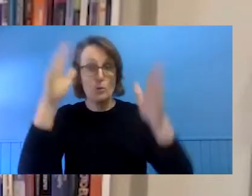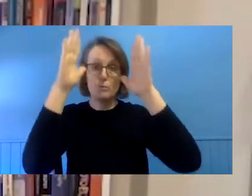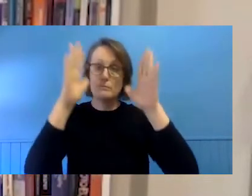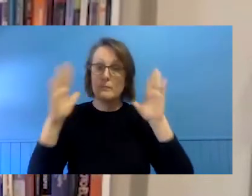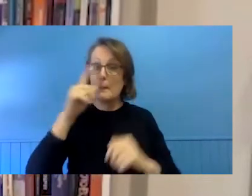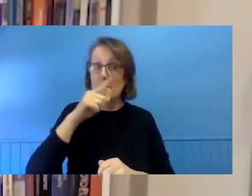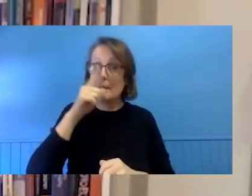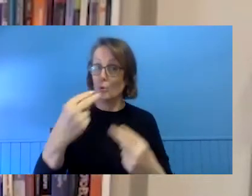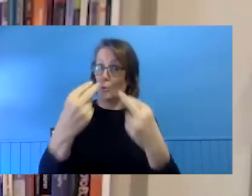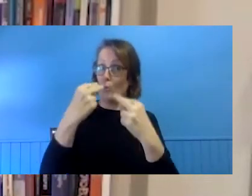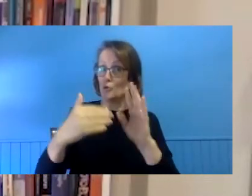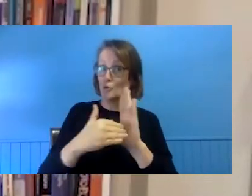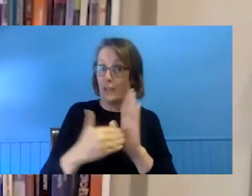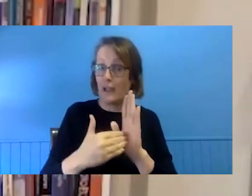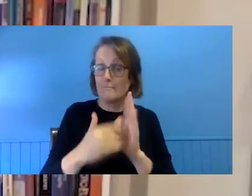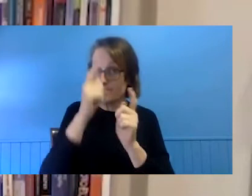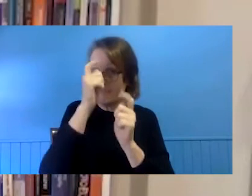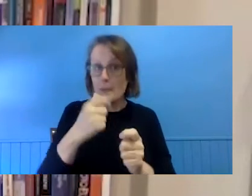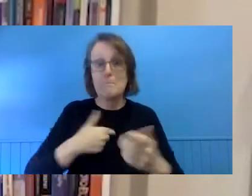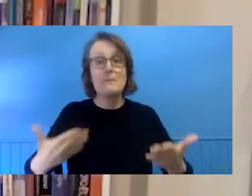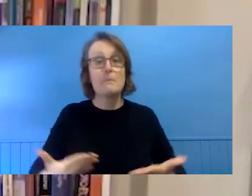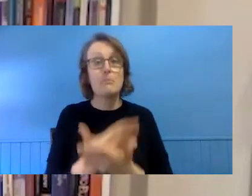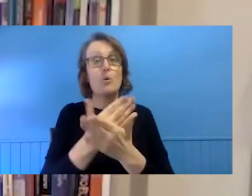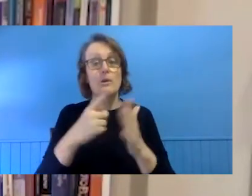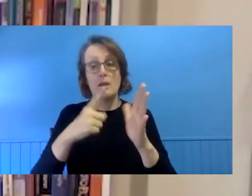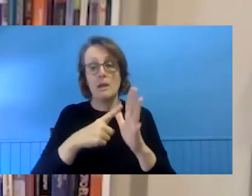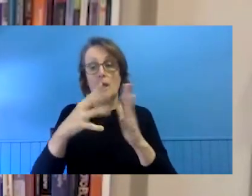Islander joining today us today. I was born on Wobigal land but I now